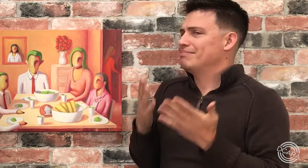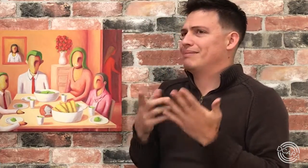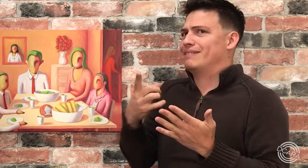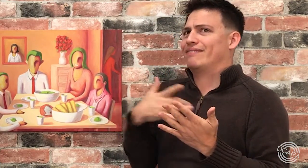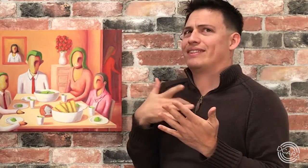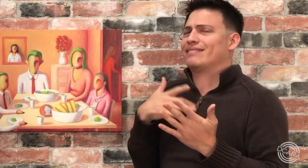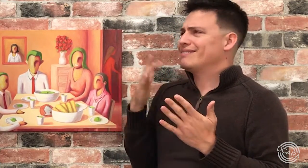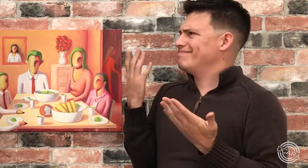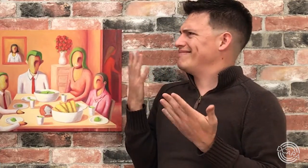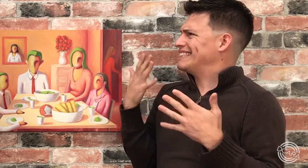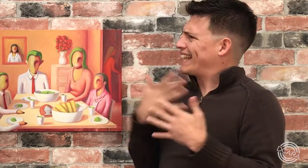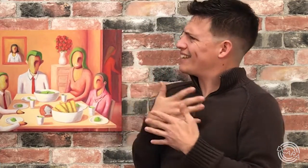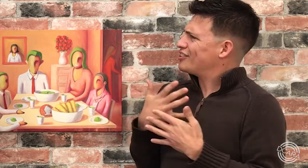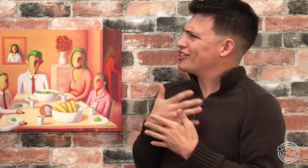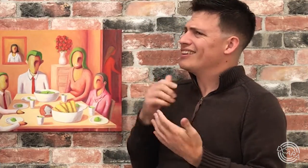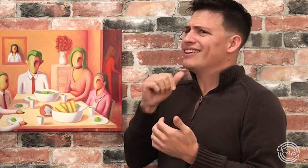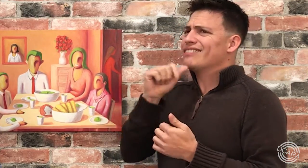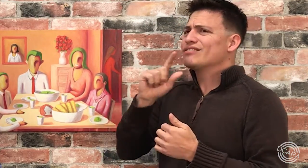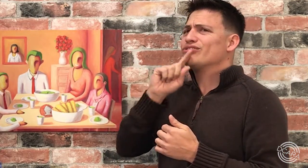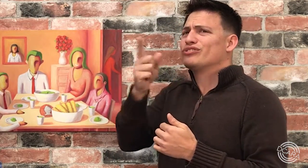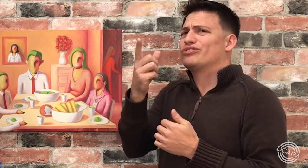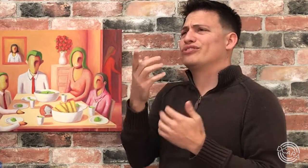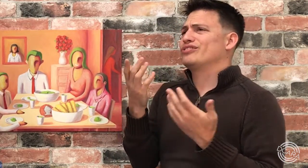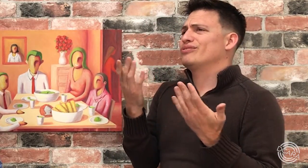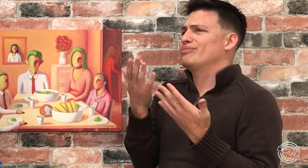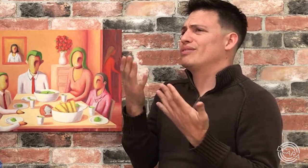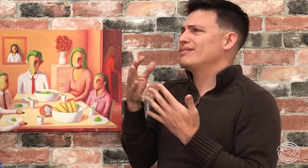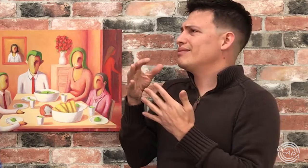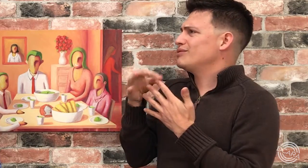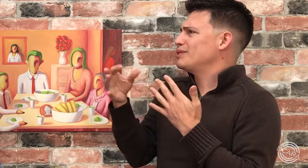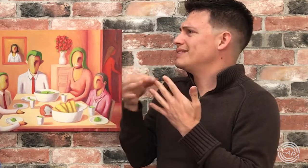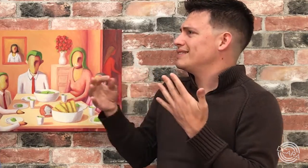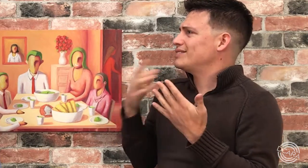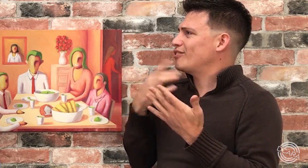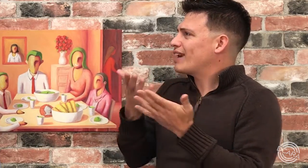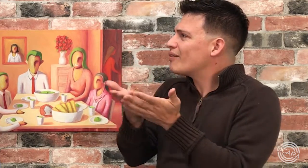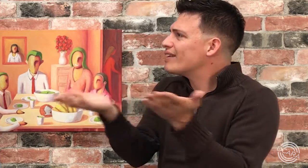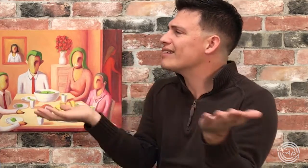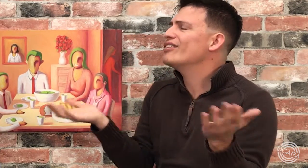Maybe they are scared and not sure of what options are out there.